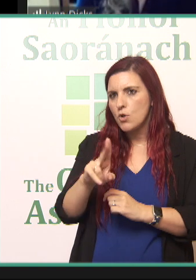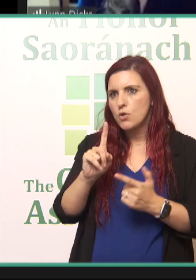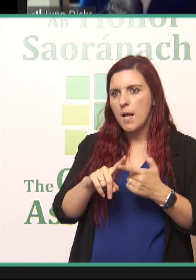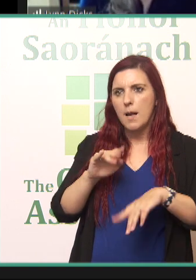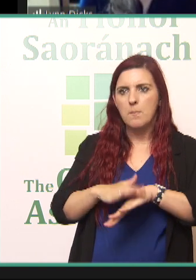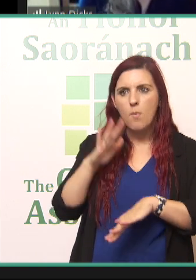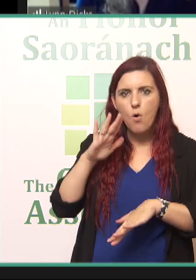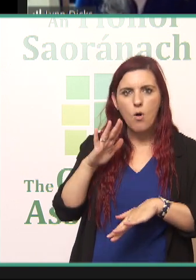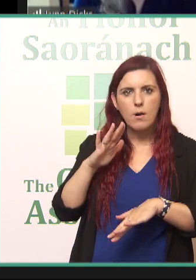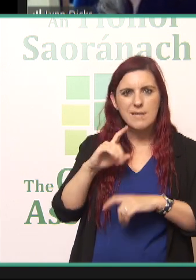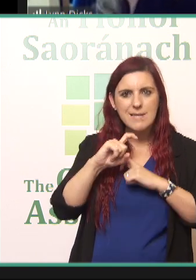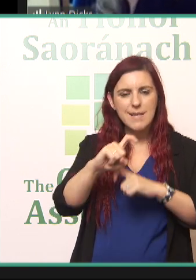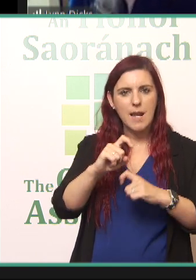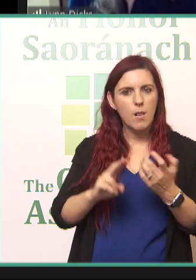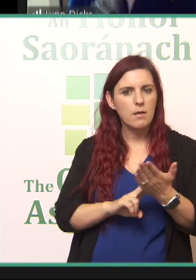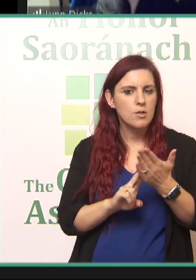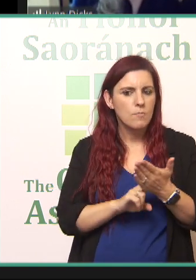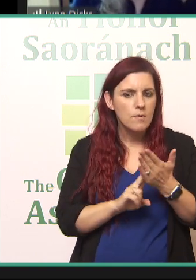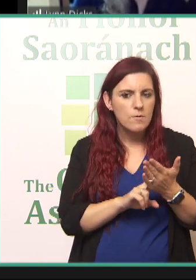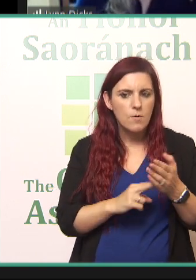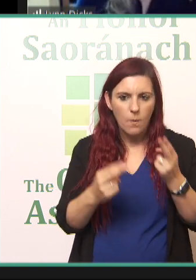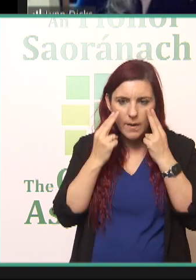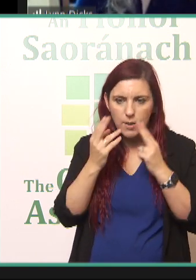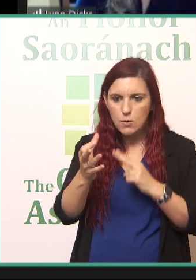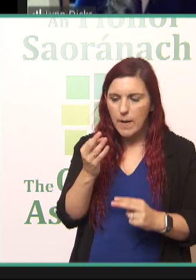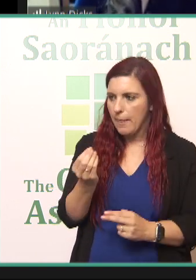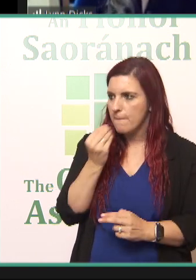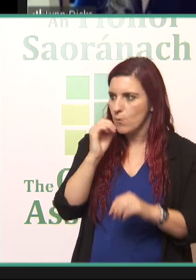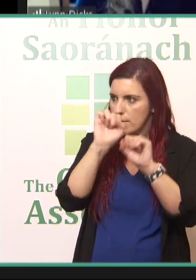consumption so we have to bring the food system into this and this is what I'm going to talk